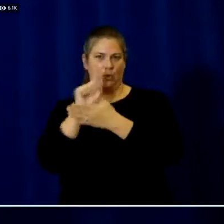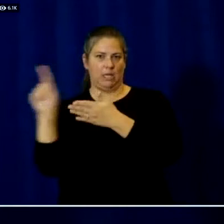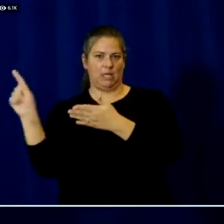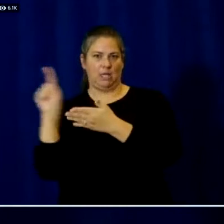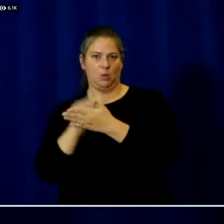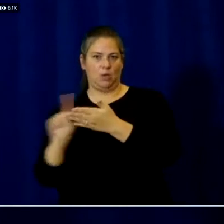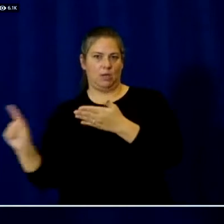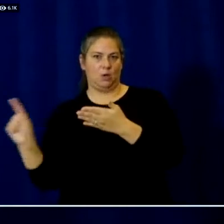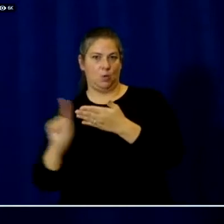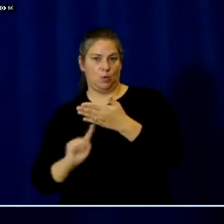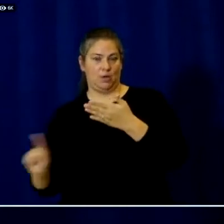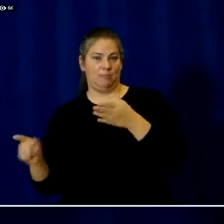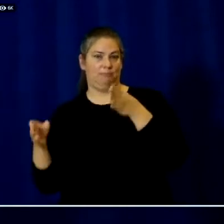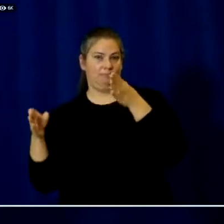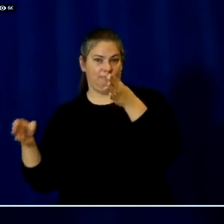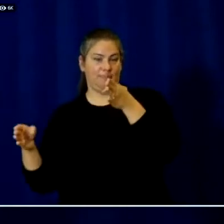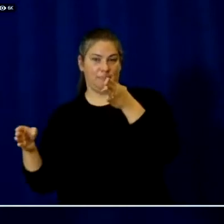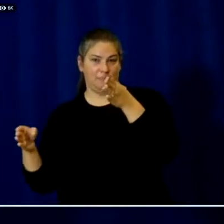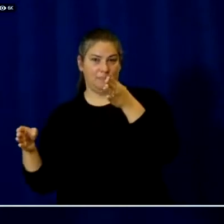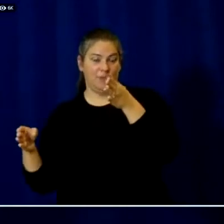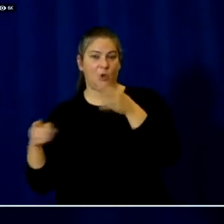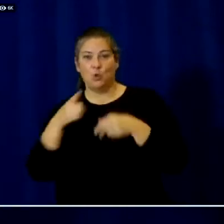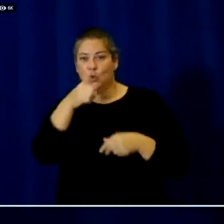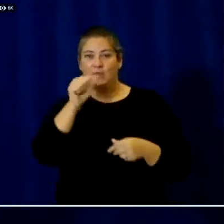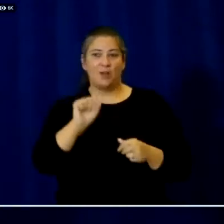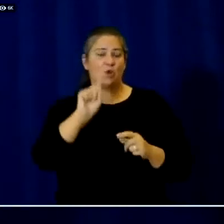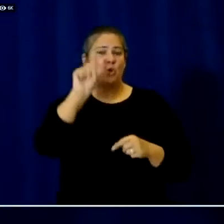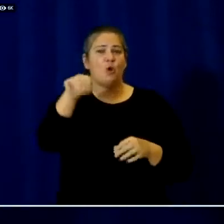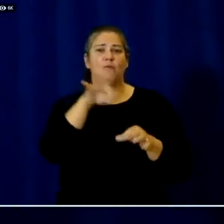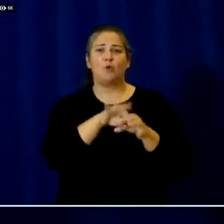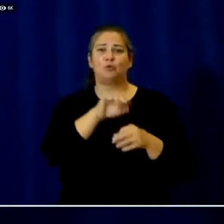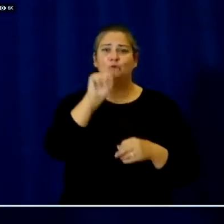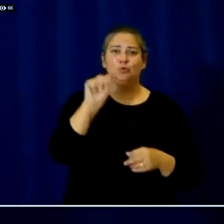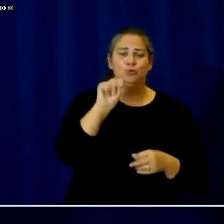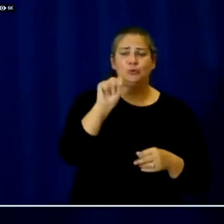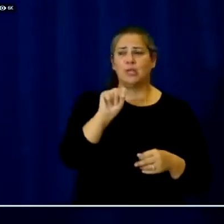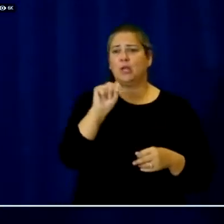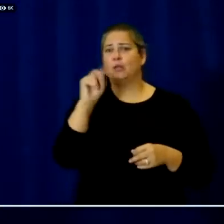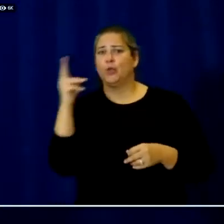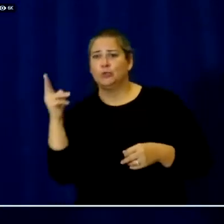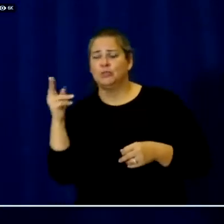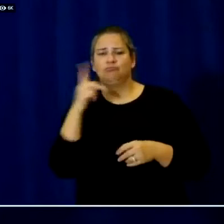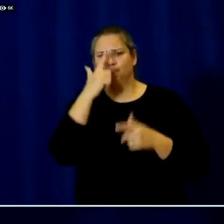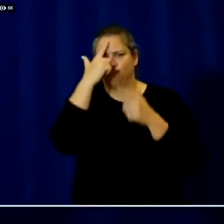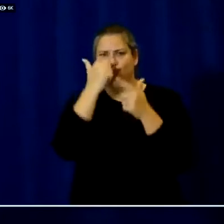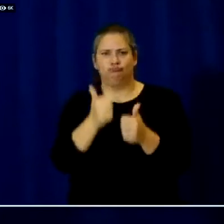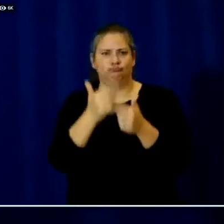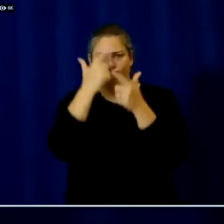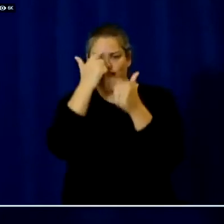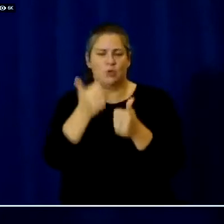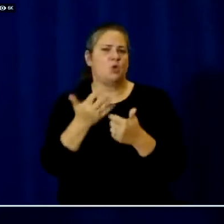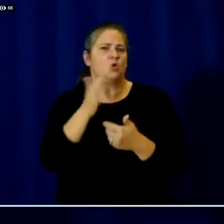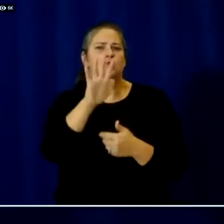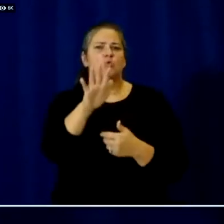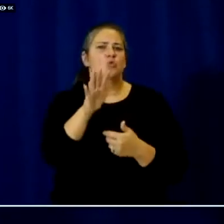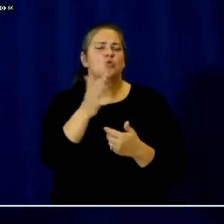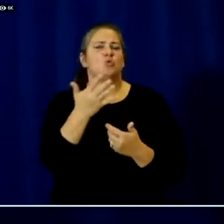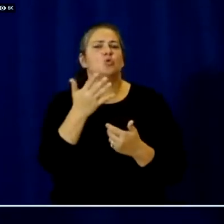There's 19 election days. You could go vote Tuesday, Wednesday, Thursday. It's up to you. Do it's convenient and help us space out the crowds and ensure we